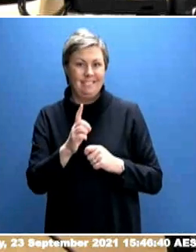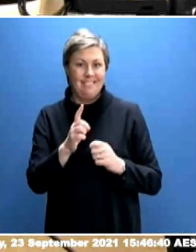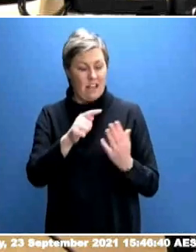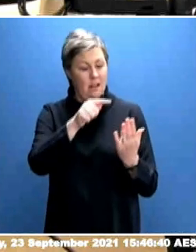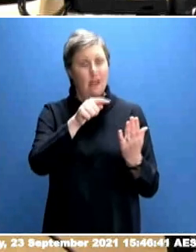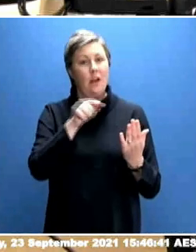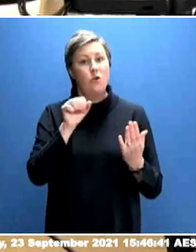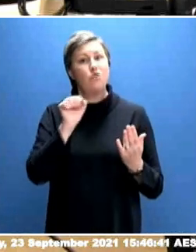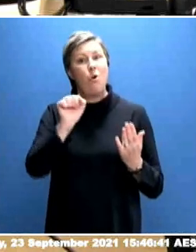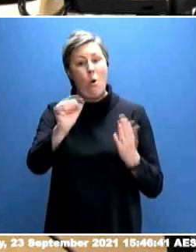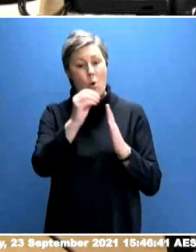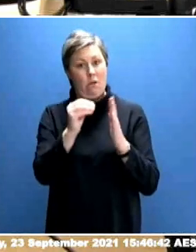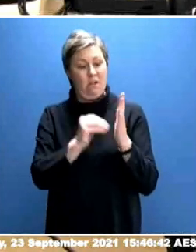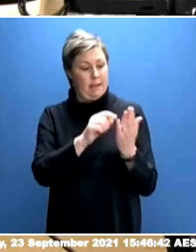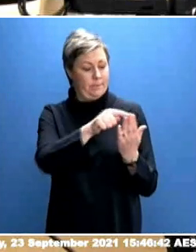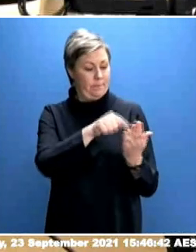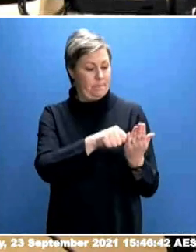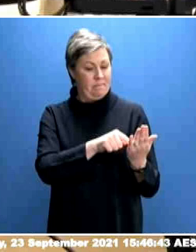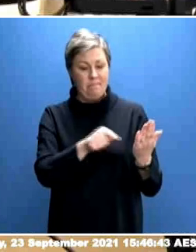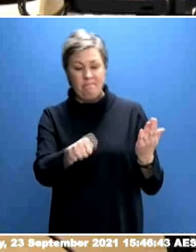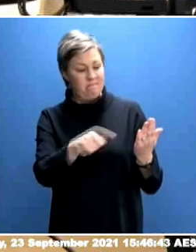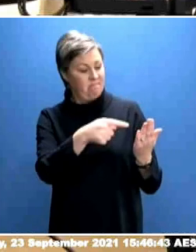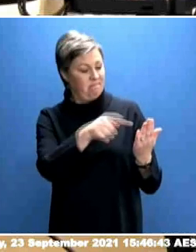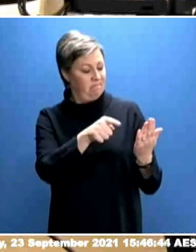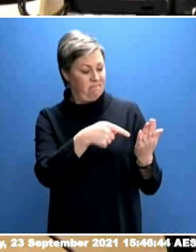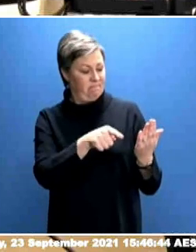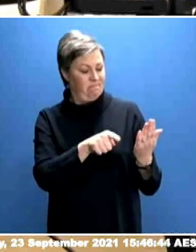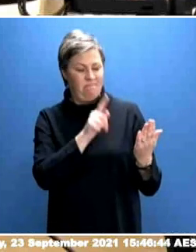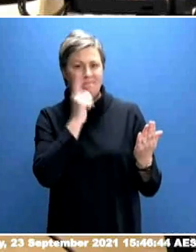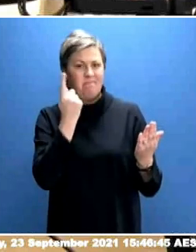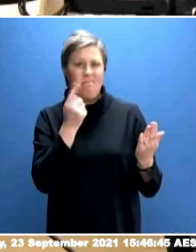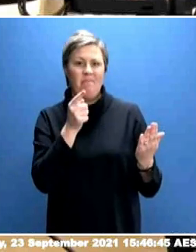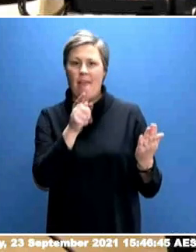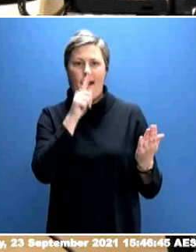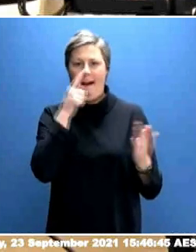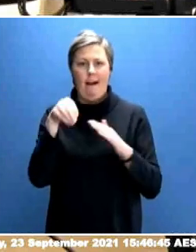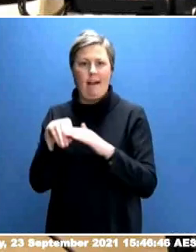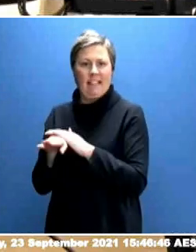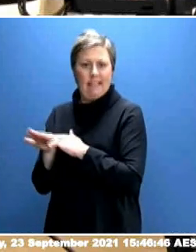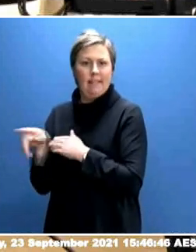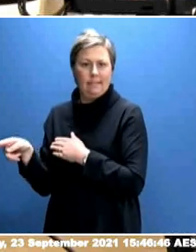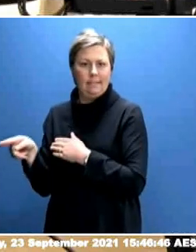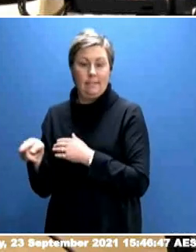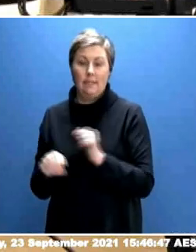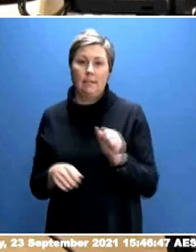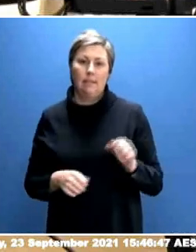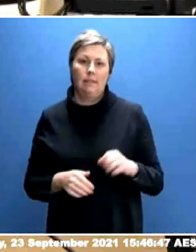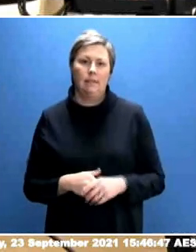eligibility criteria, so he wasn't able to be accepted into the Safe House. Yes. Yes, thank you.